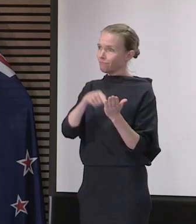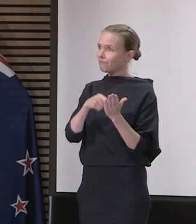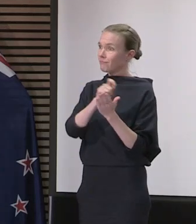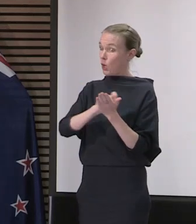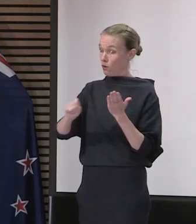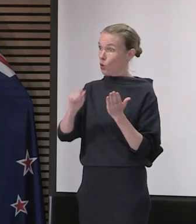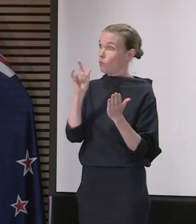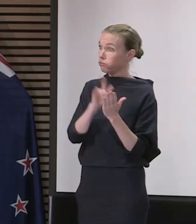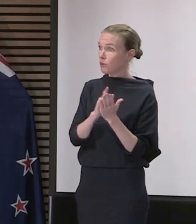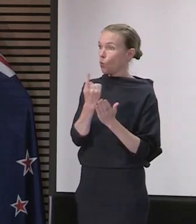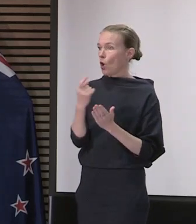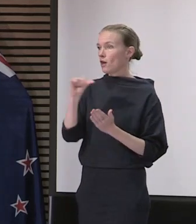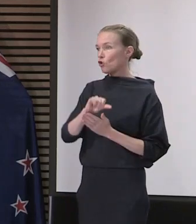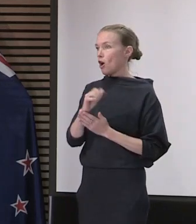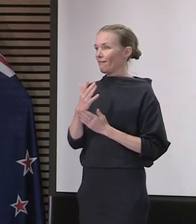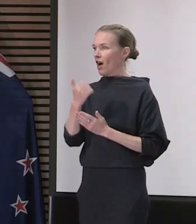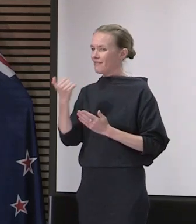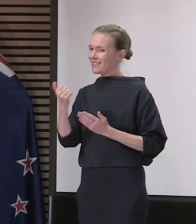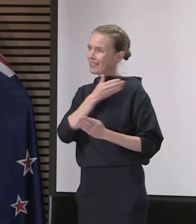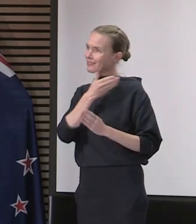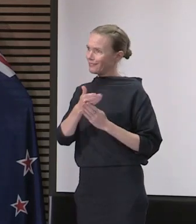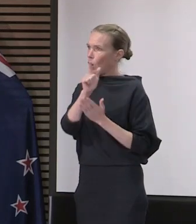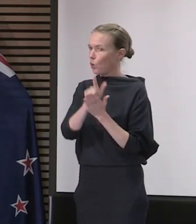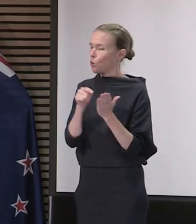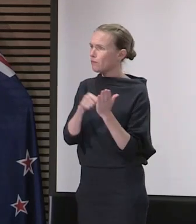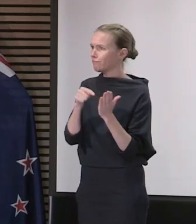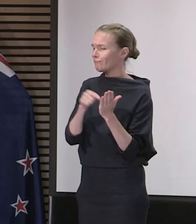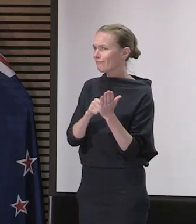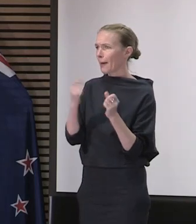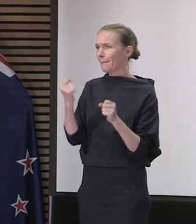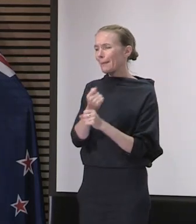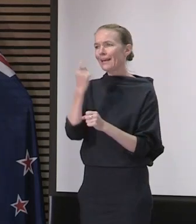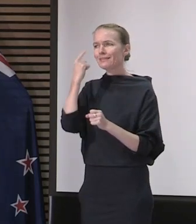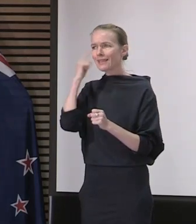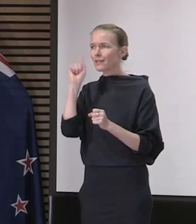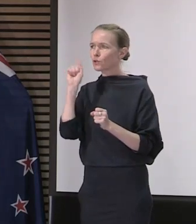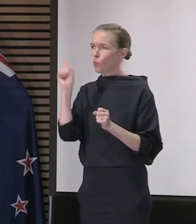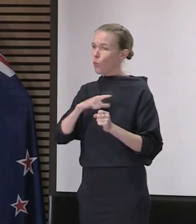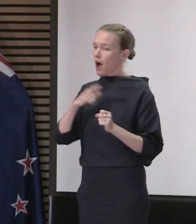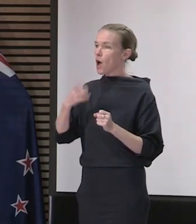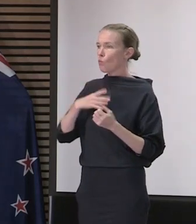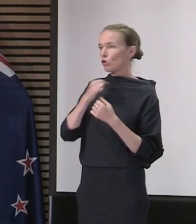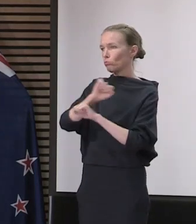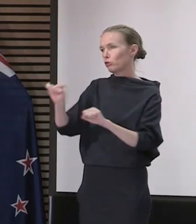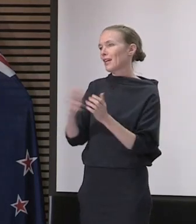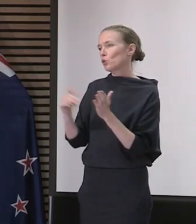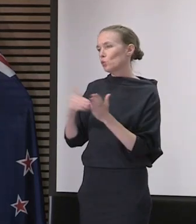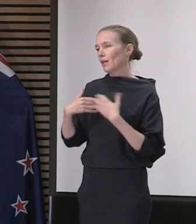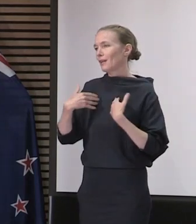agent, and so it is very appropriate that we use these powers that are there under the health act 1956 and it was